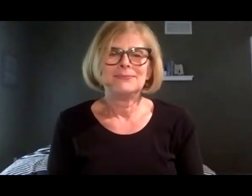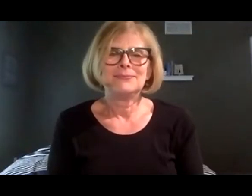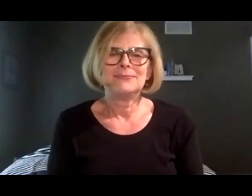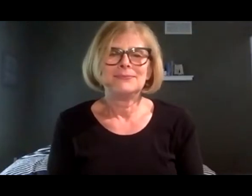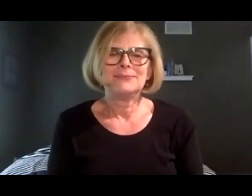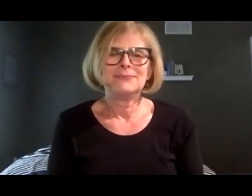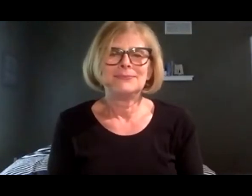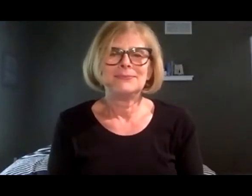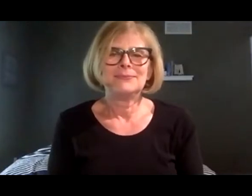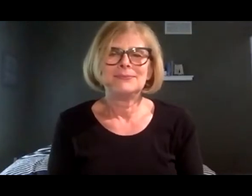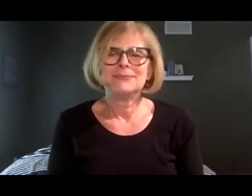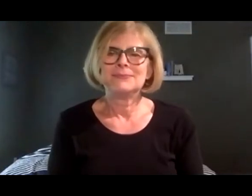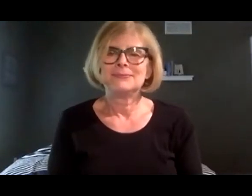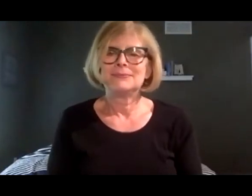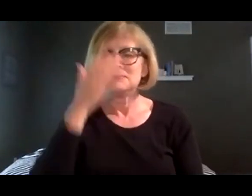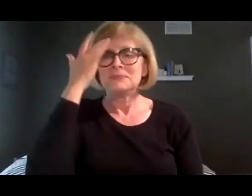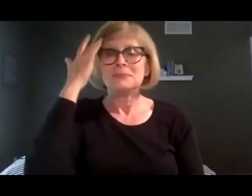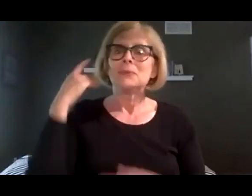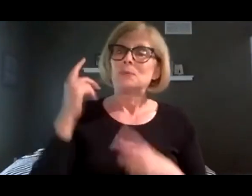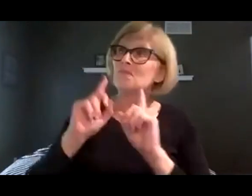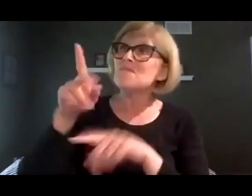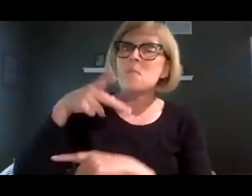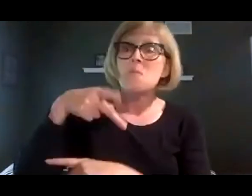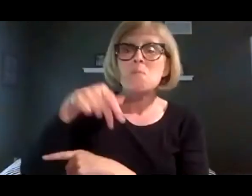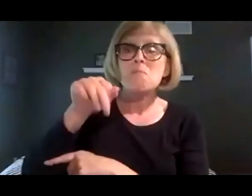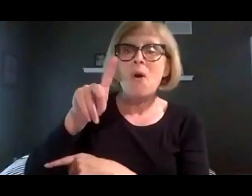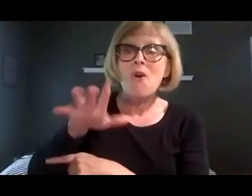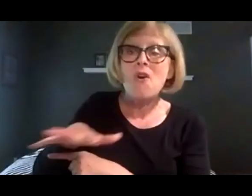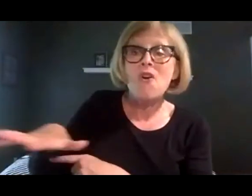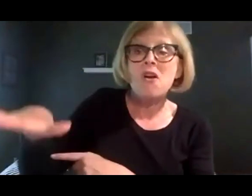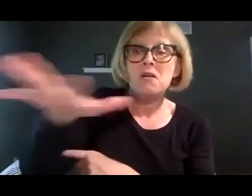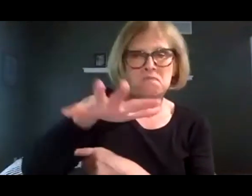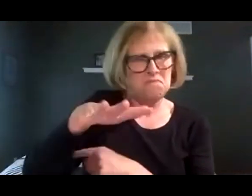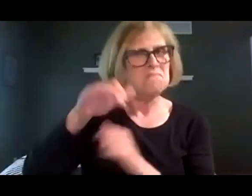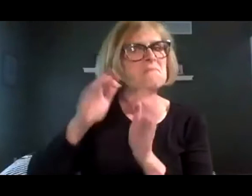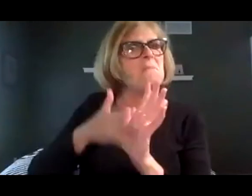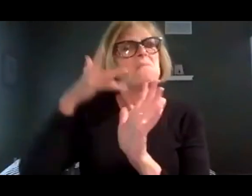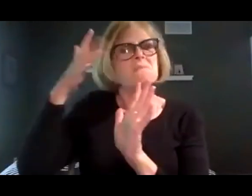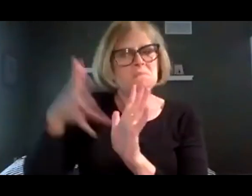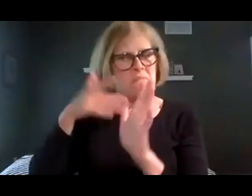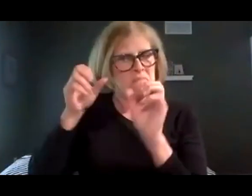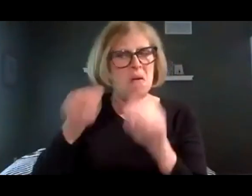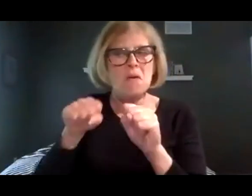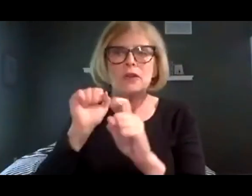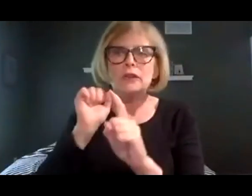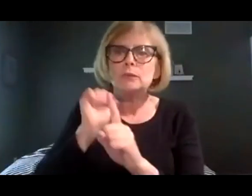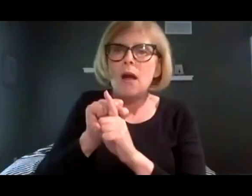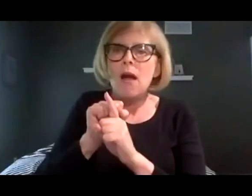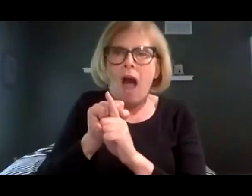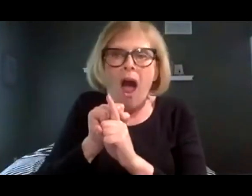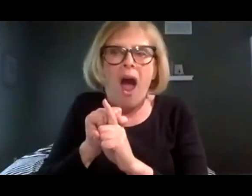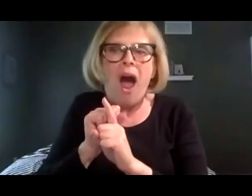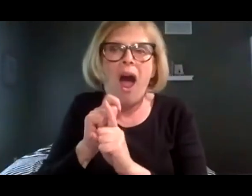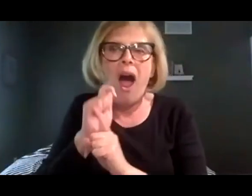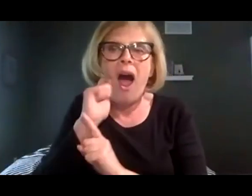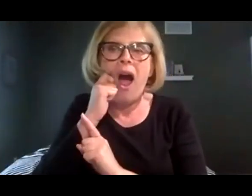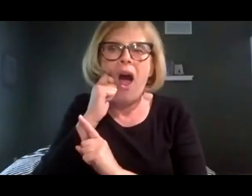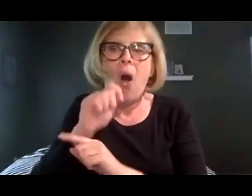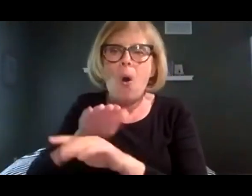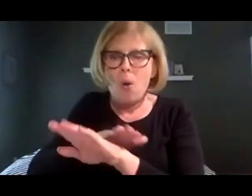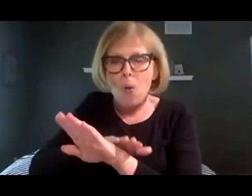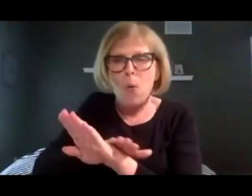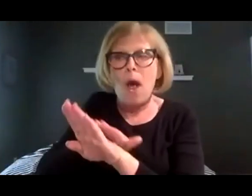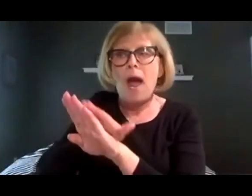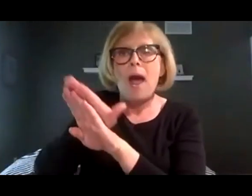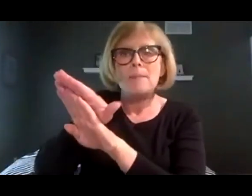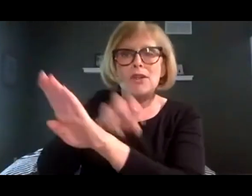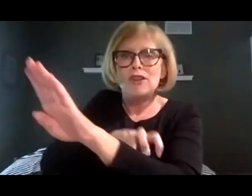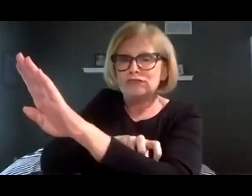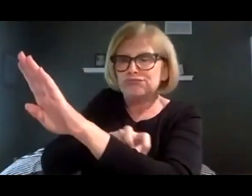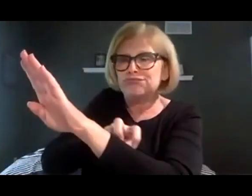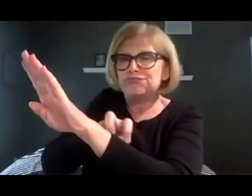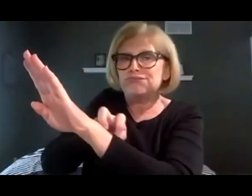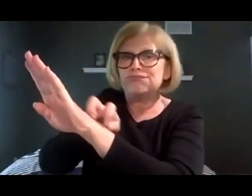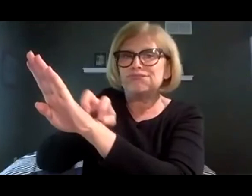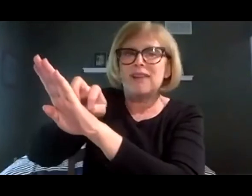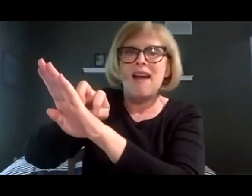Going to the park can sometimes be tricky, but as long as there are ramps, it's a big victory.